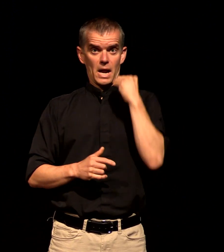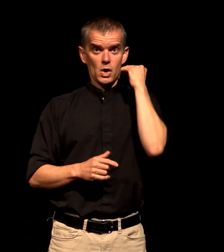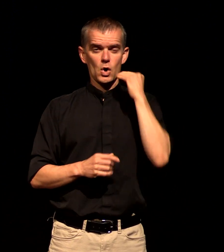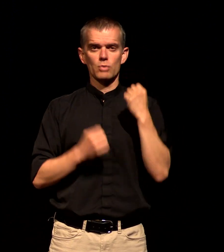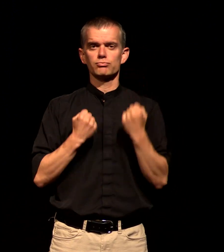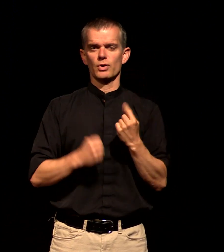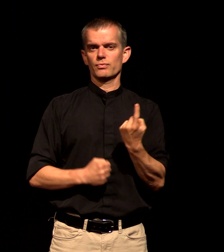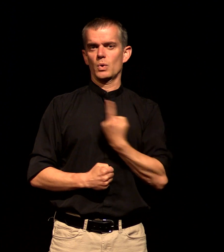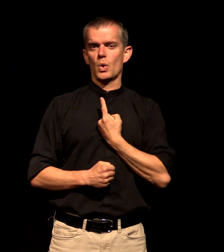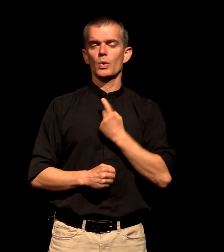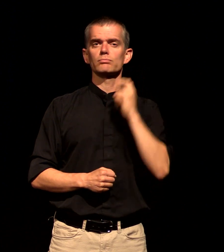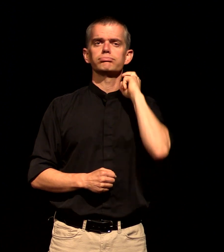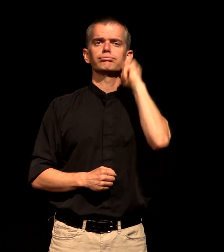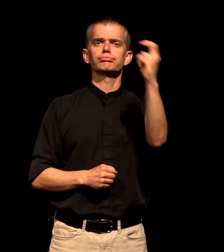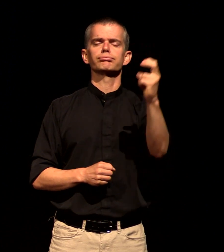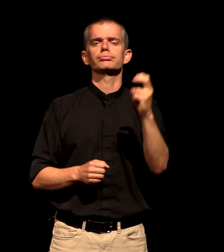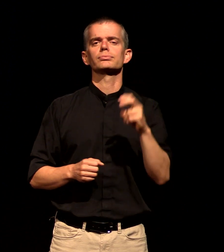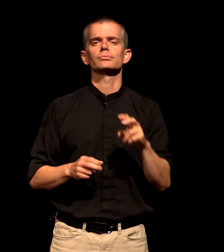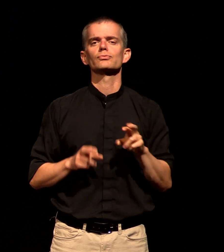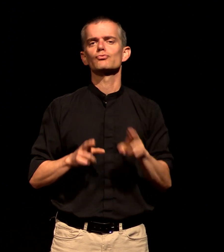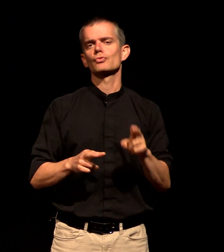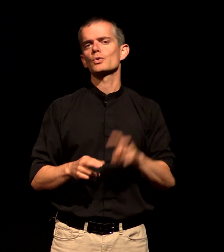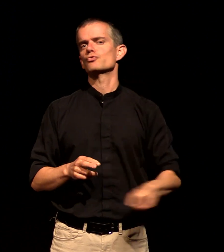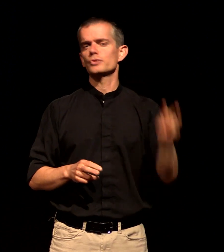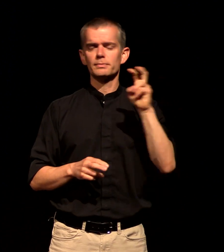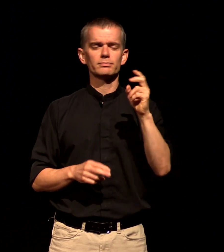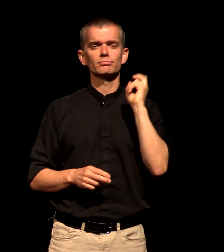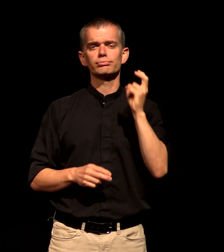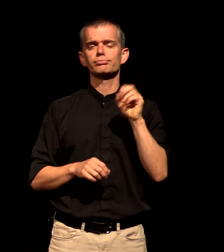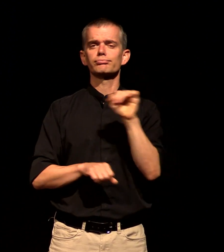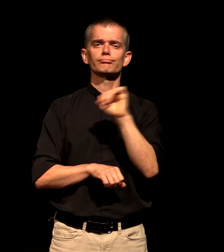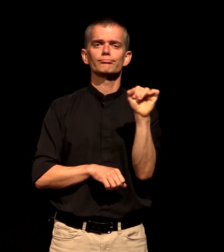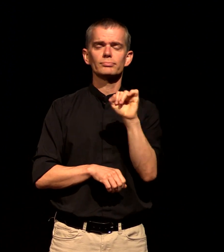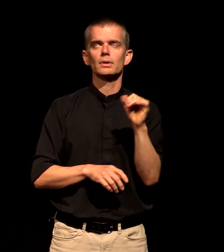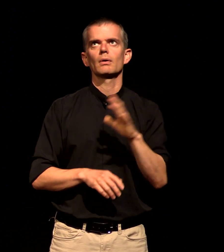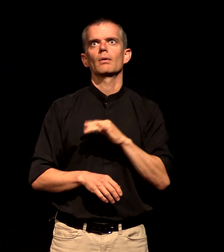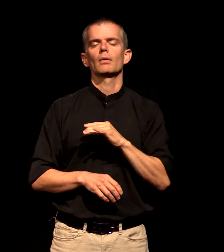drove all the way back home by myself. It was a road trip. It